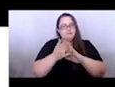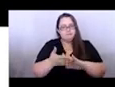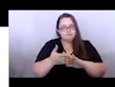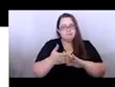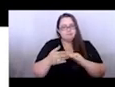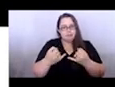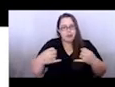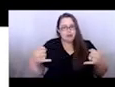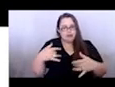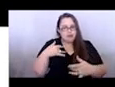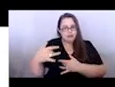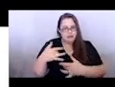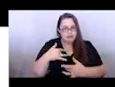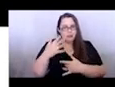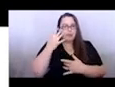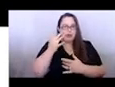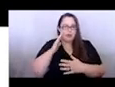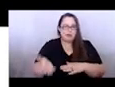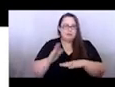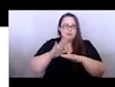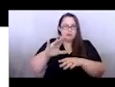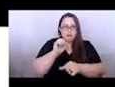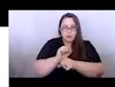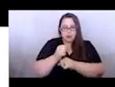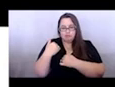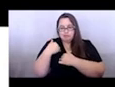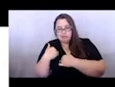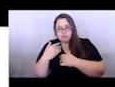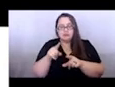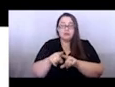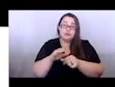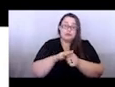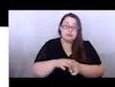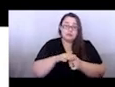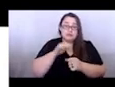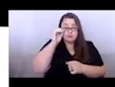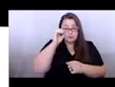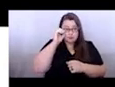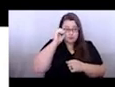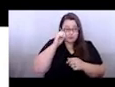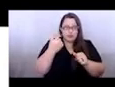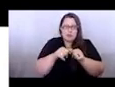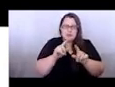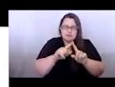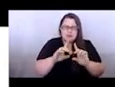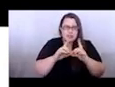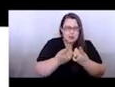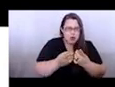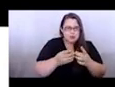as it may increase your workload and your stress. So remember that there are different departments and offices and programs